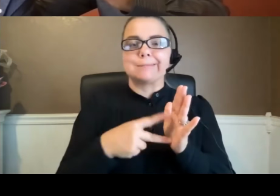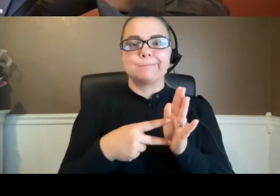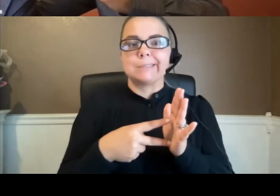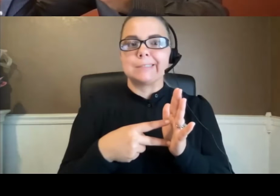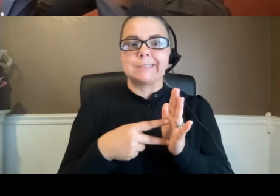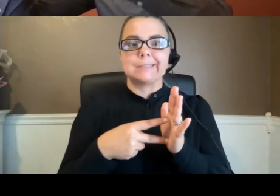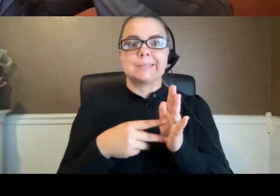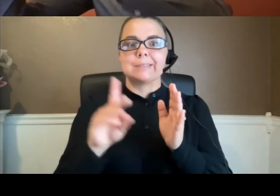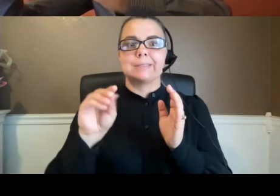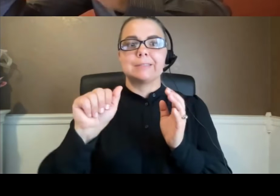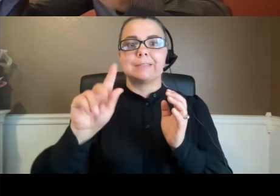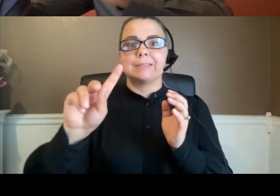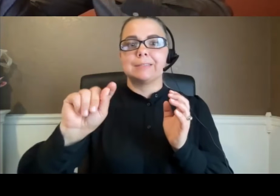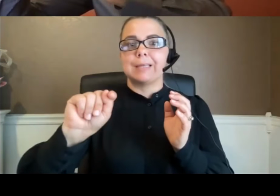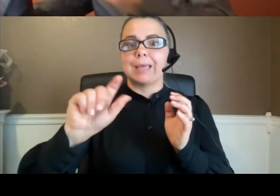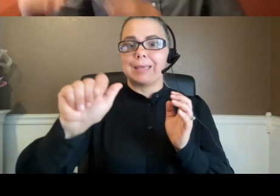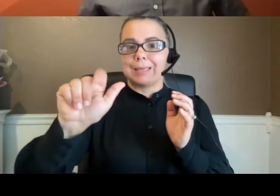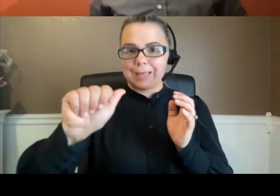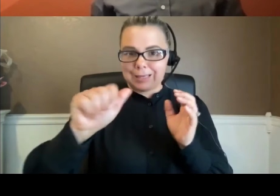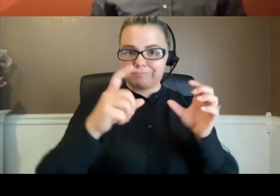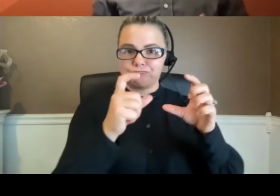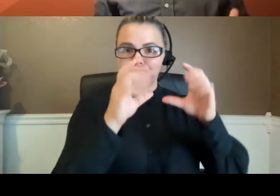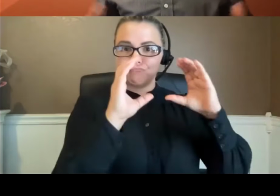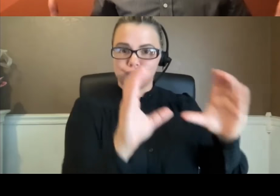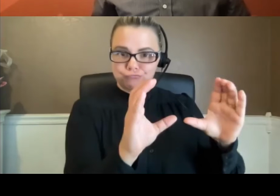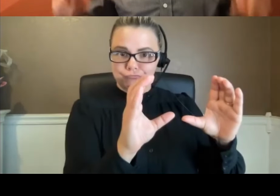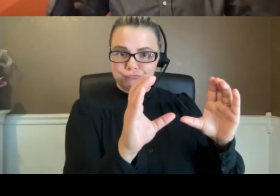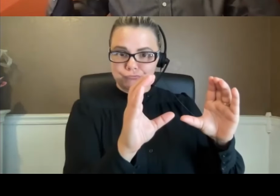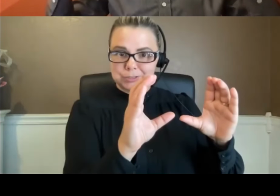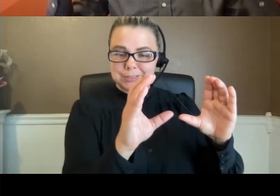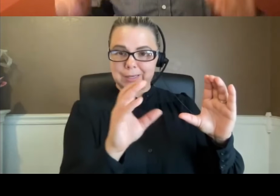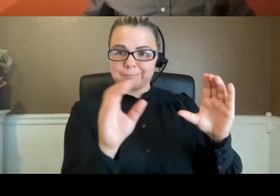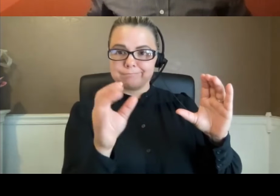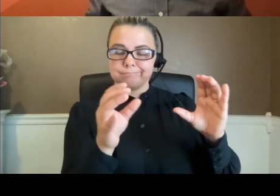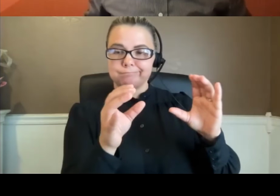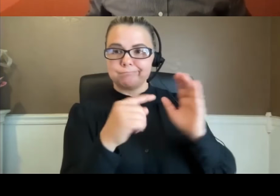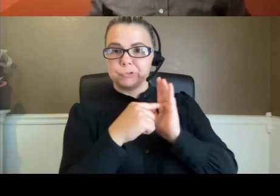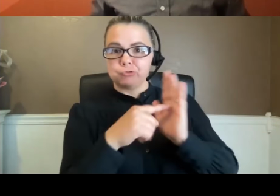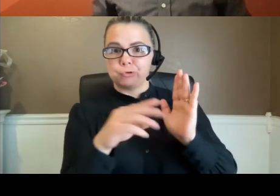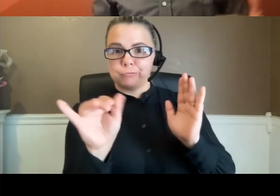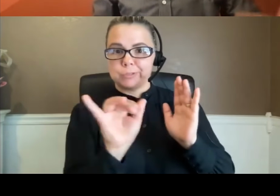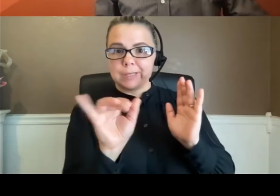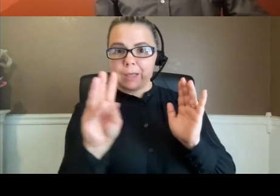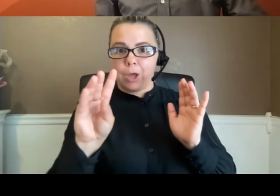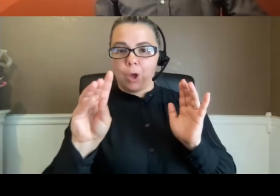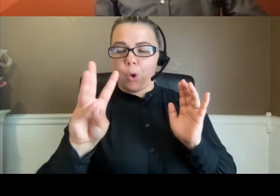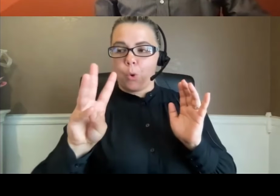as some widget on your dashboard page. So that's what's usually called a view. So H1 that's